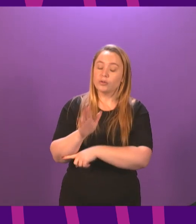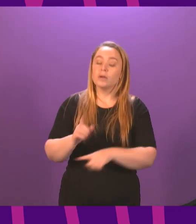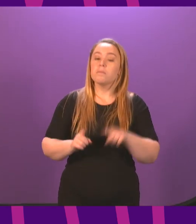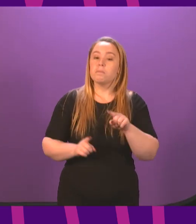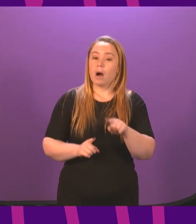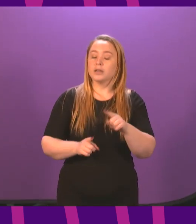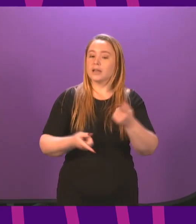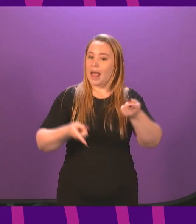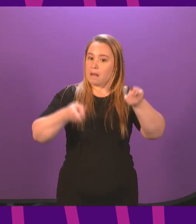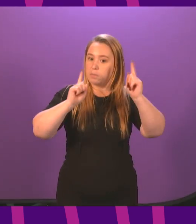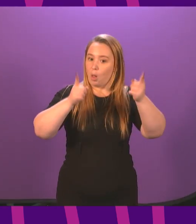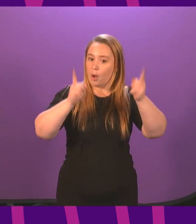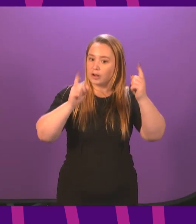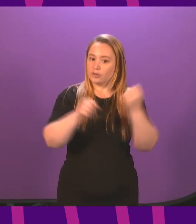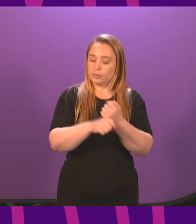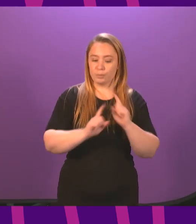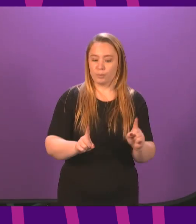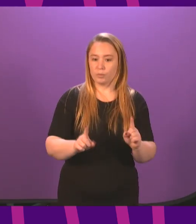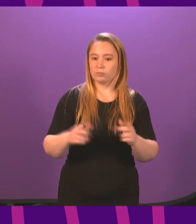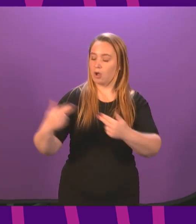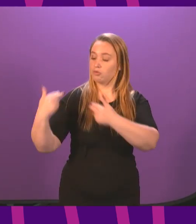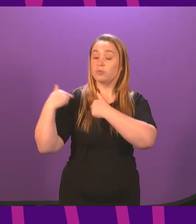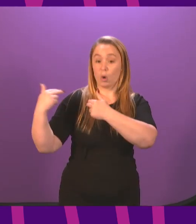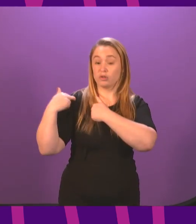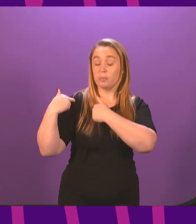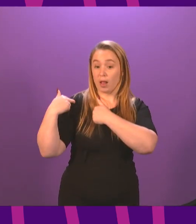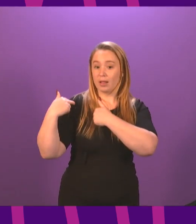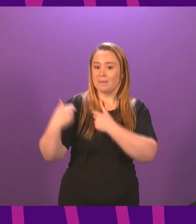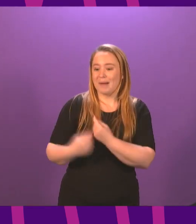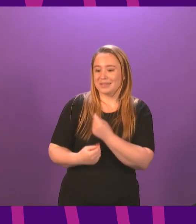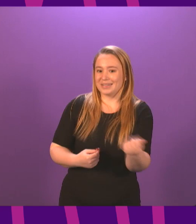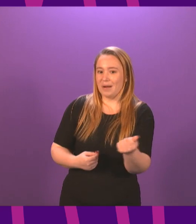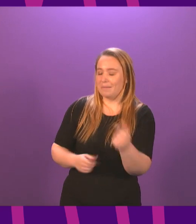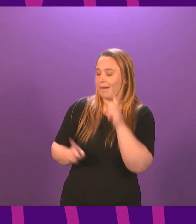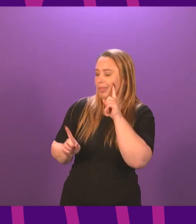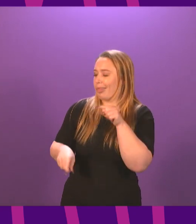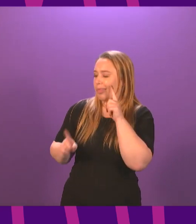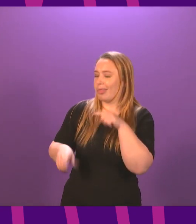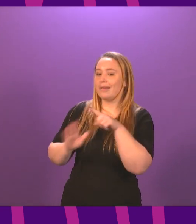The vast majority of employers are operating responsibly but, again, there will be exceptions